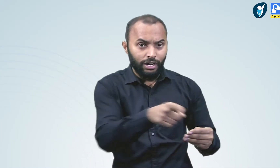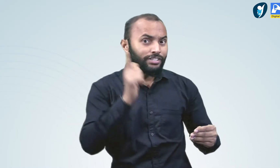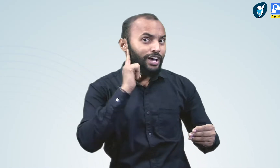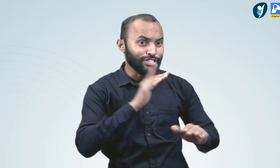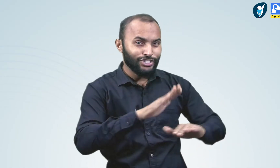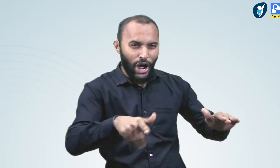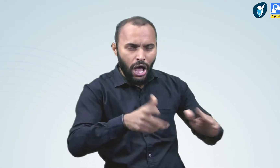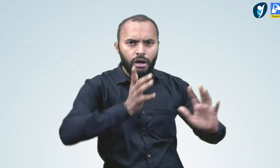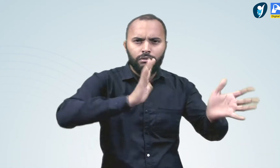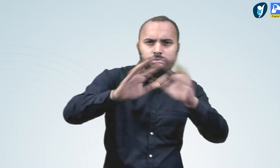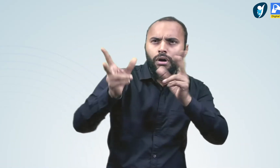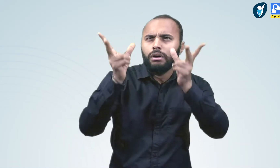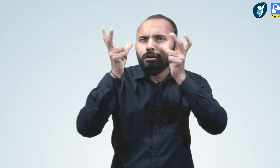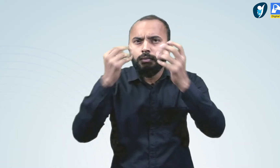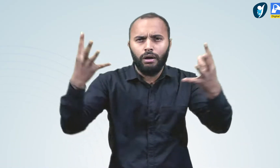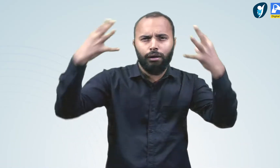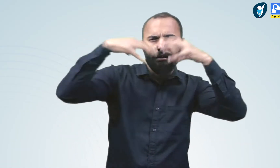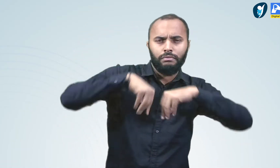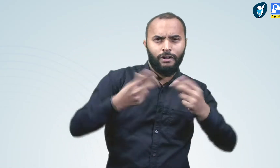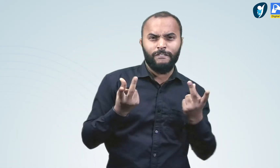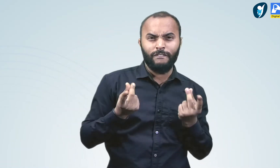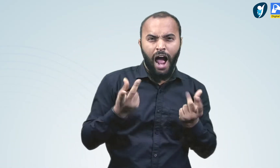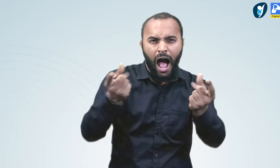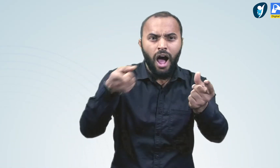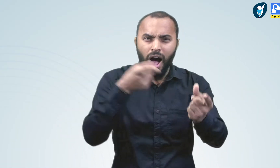they quickly began acquiring sign language.